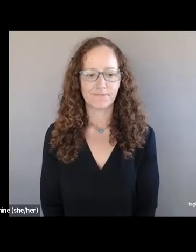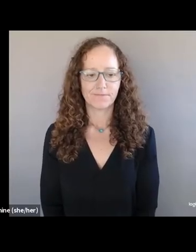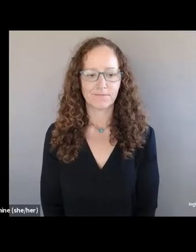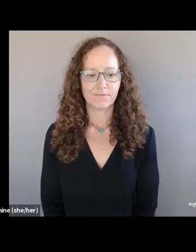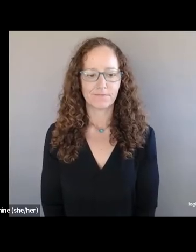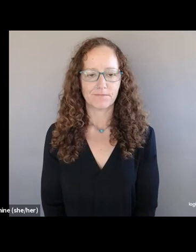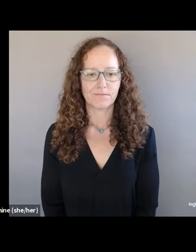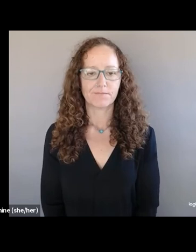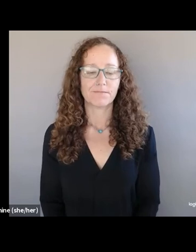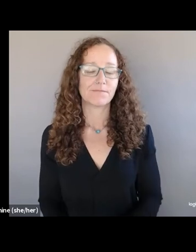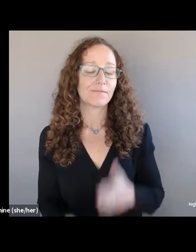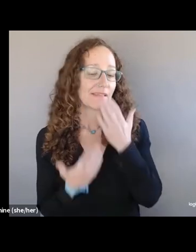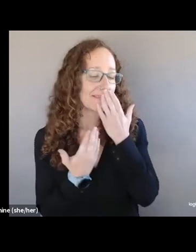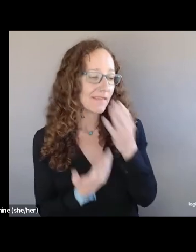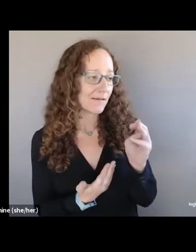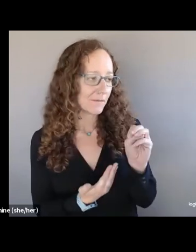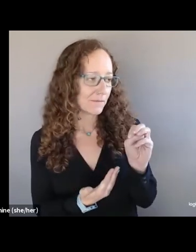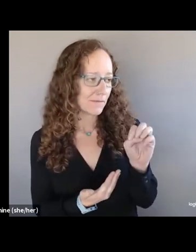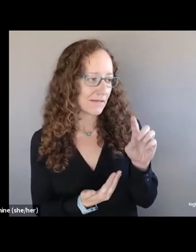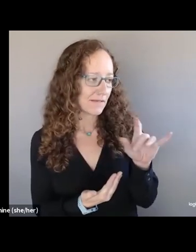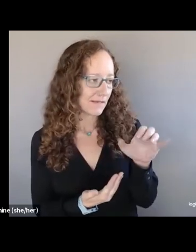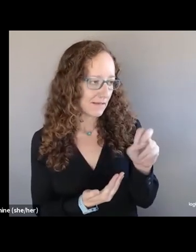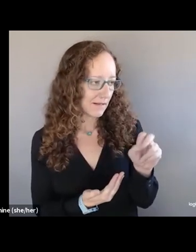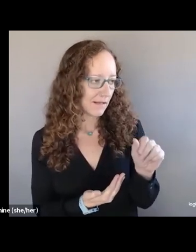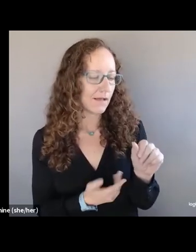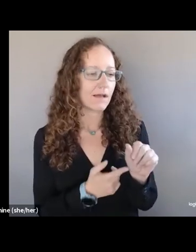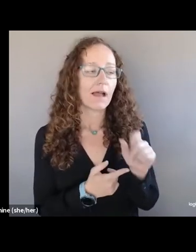Thank you, Medina. I think if we were in space together